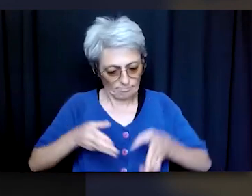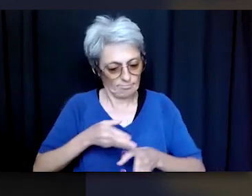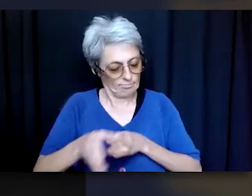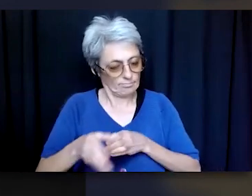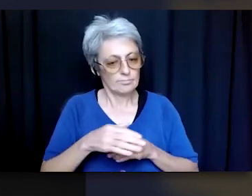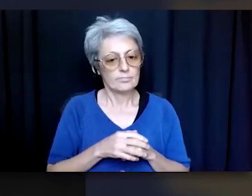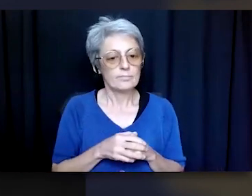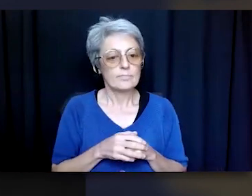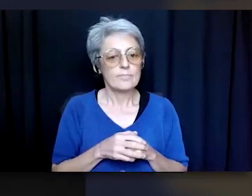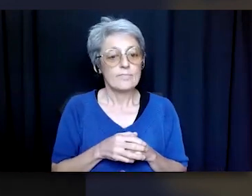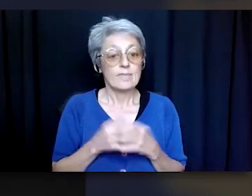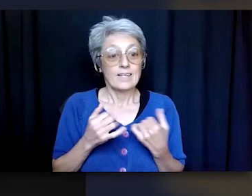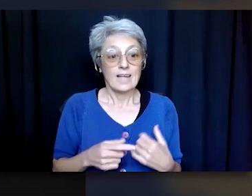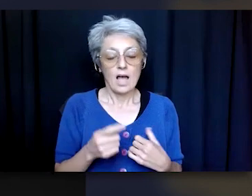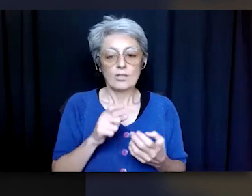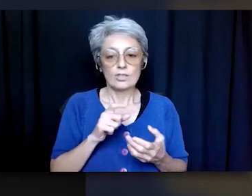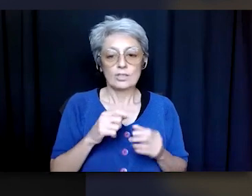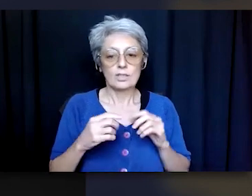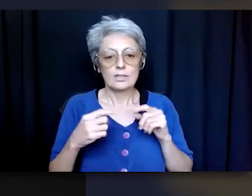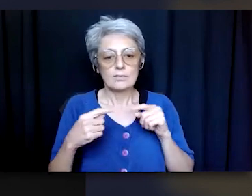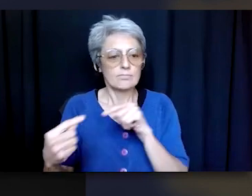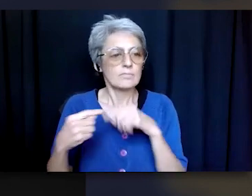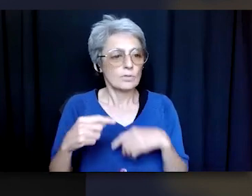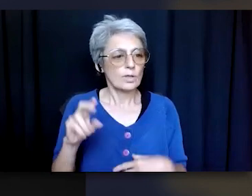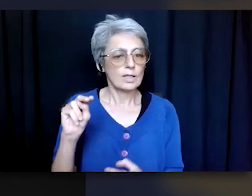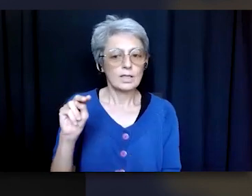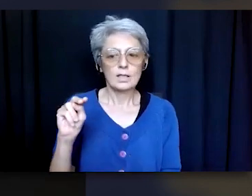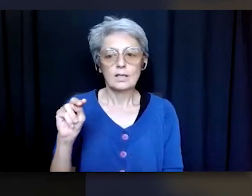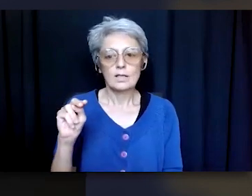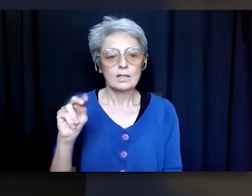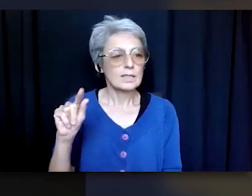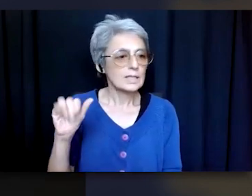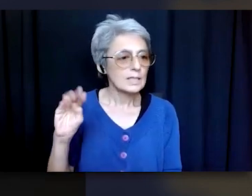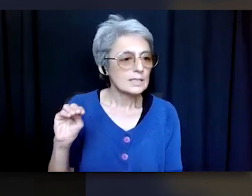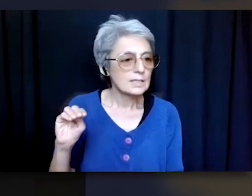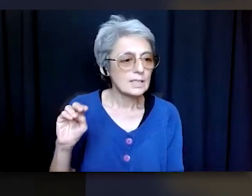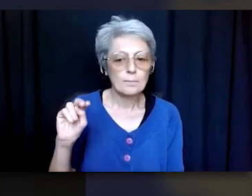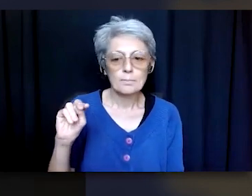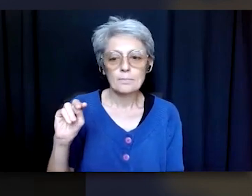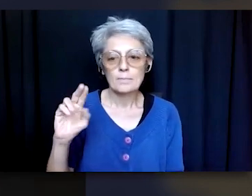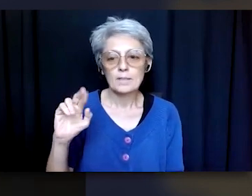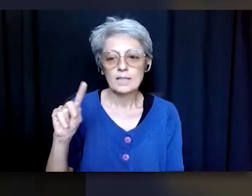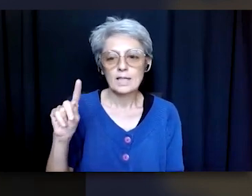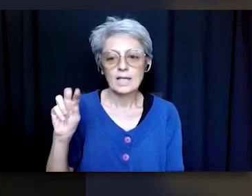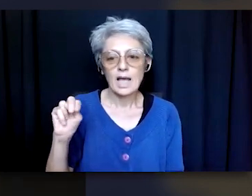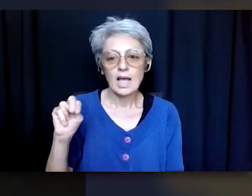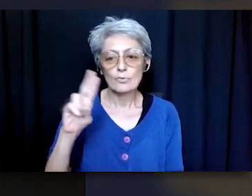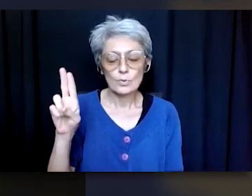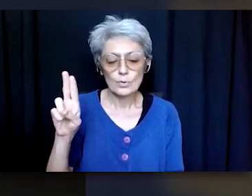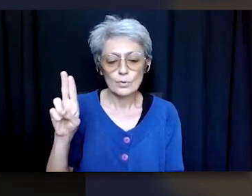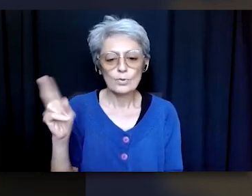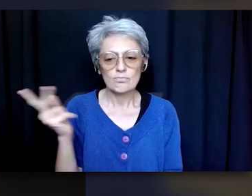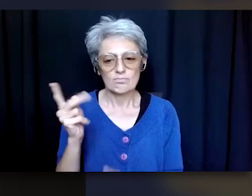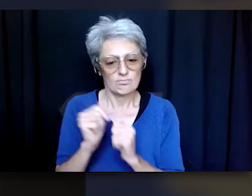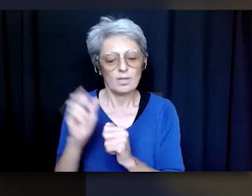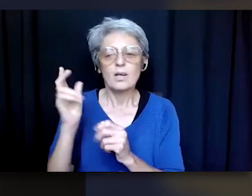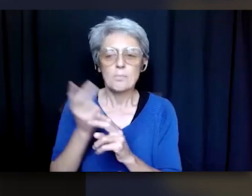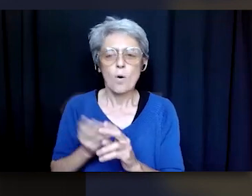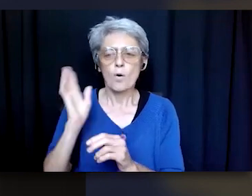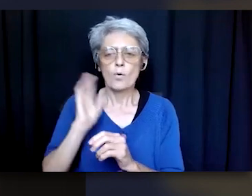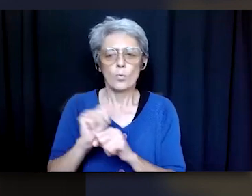hard with Timnit Gebru. They both used to work at Google and had some fairly negative experiences